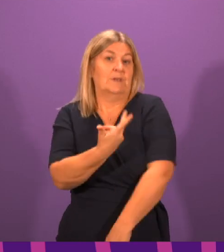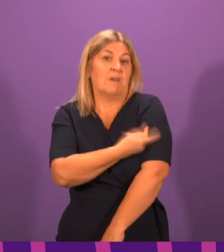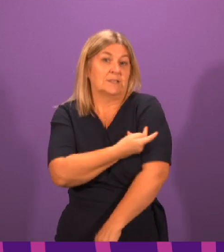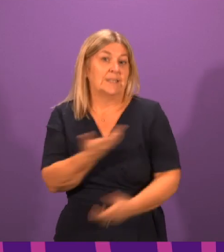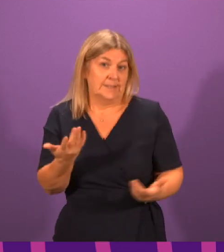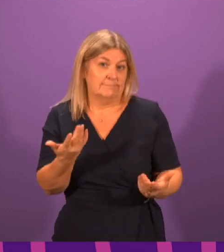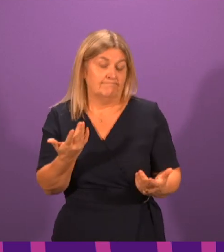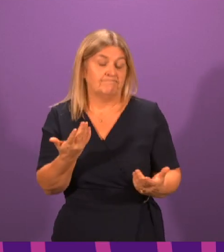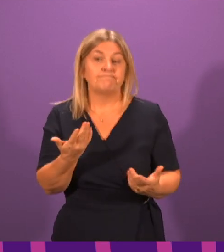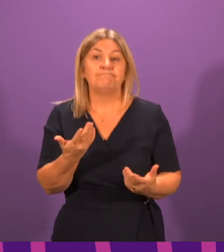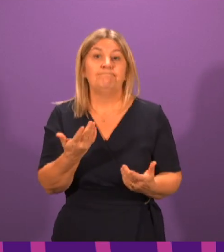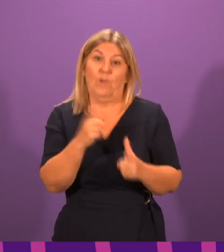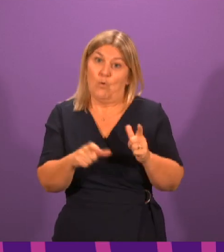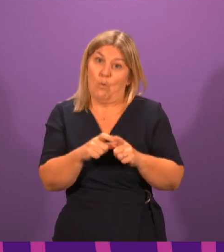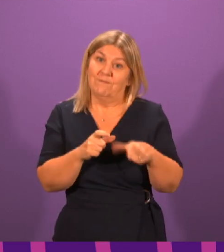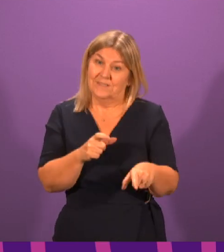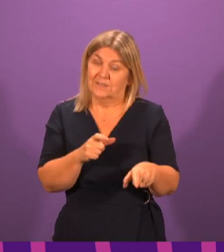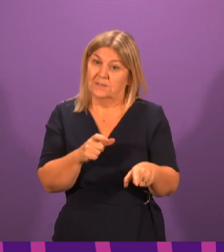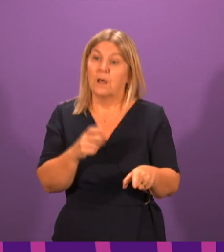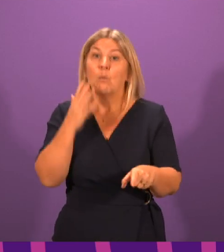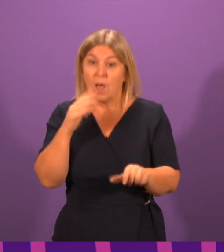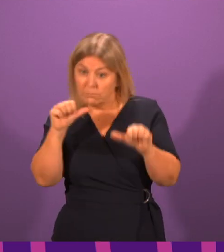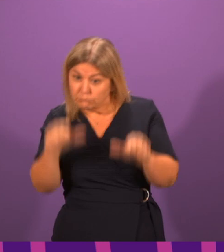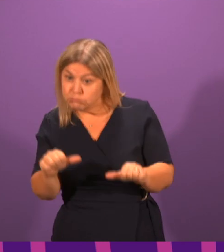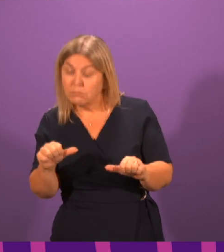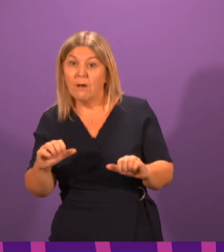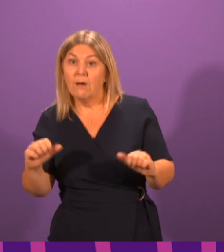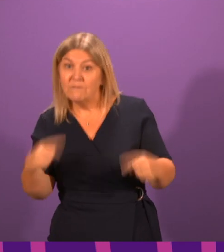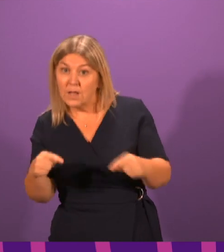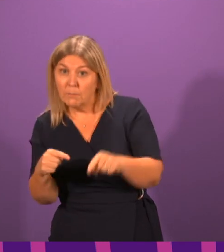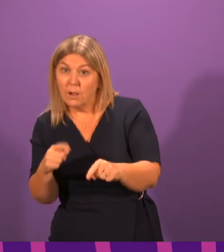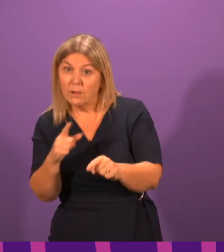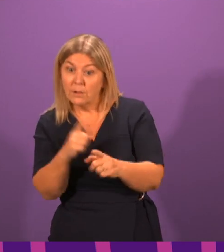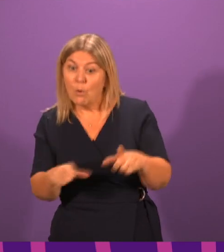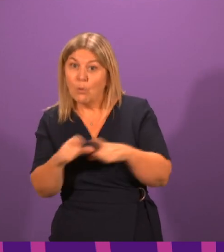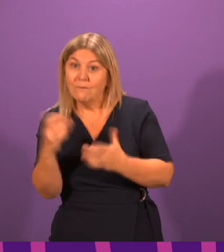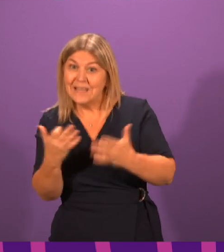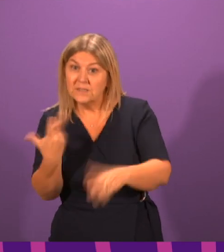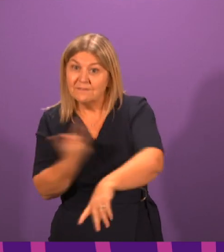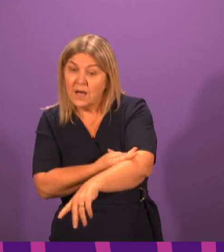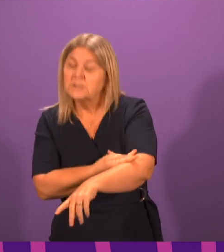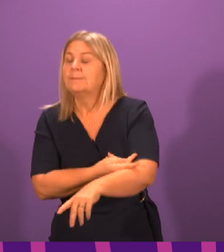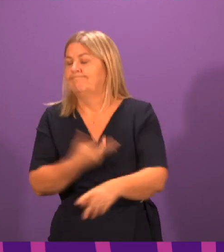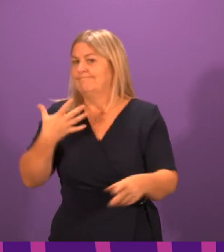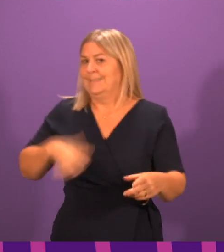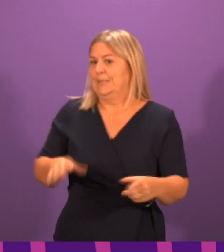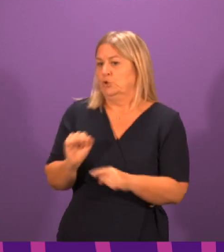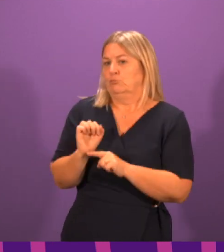learning the lessons from the flu programme. As soon as a Covid-19 vaccine becomes validated and available, our initial focus will be on protecting the most vulnerable from harm.